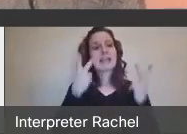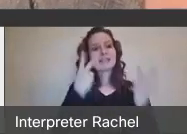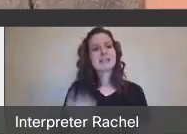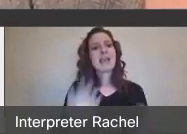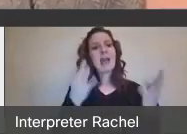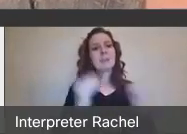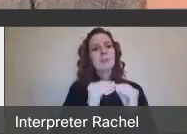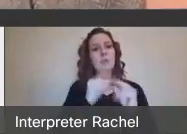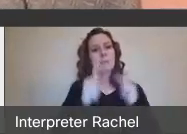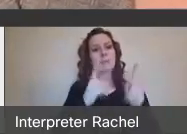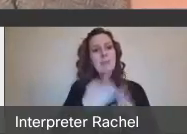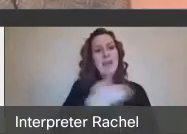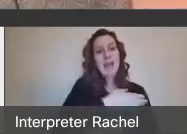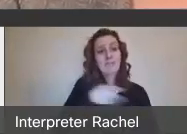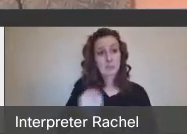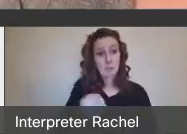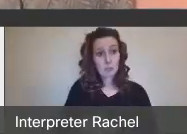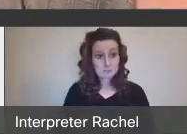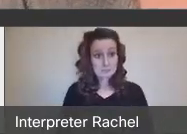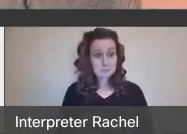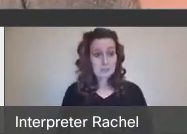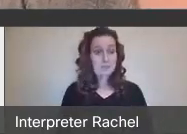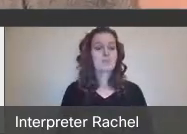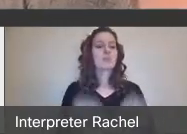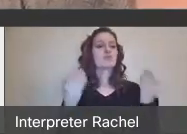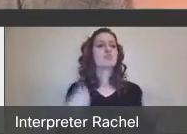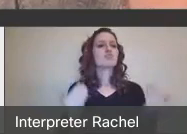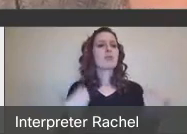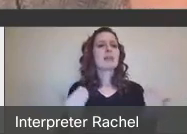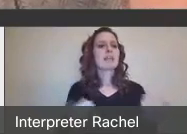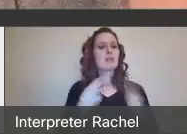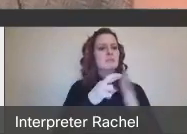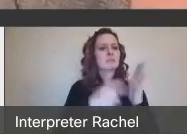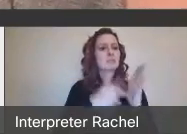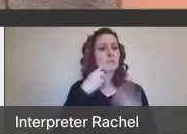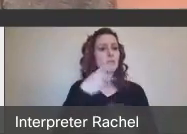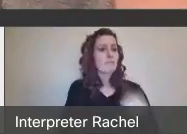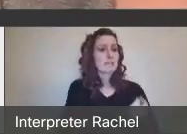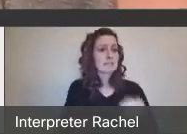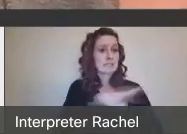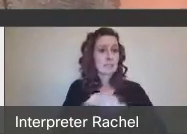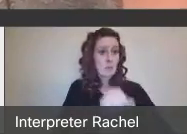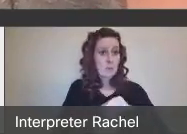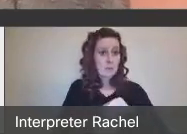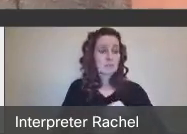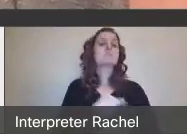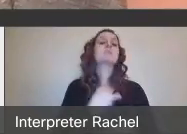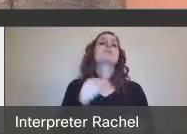Currently, we are registering people for vaccine appointments who registered on or before January